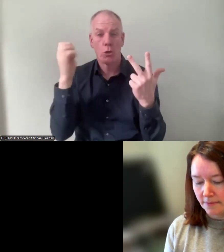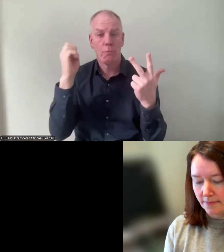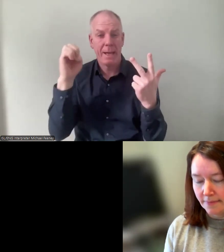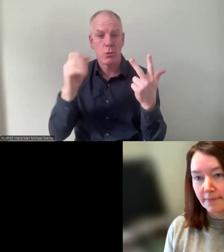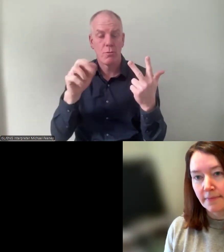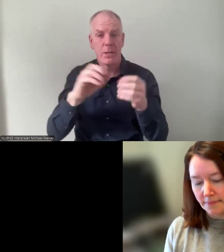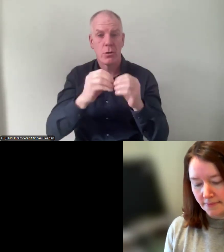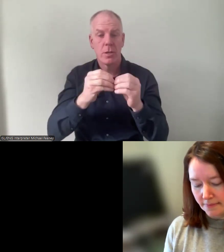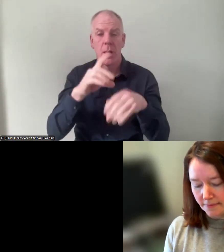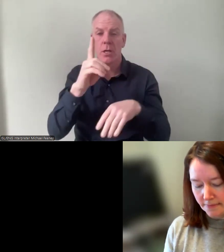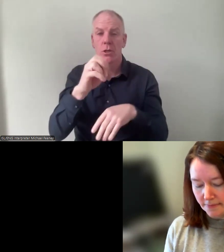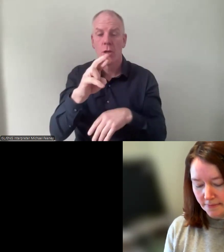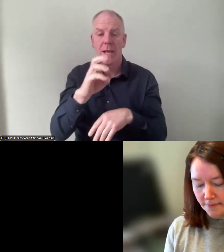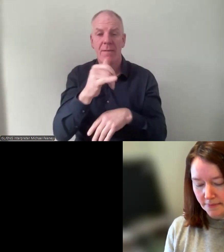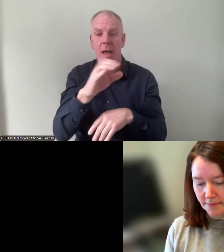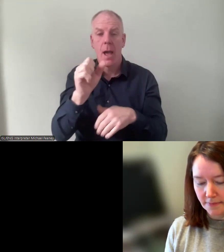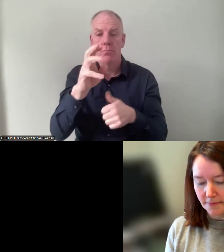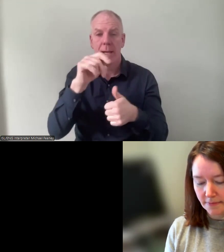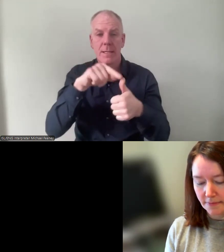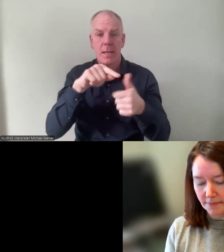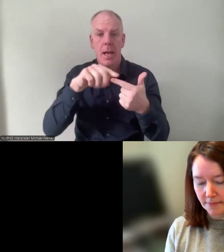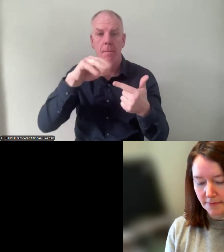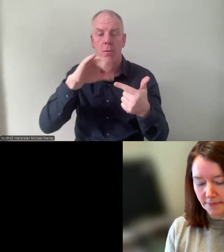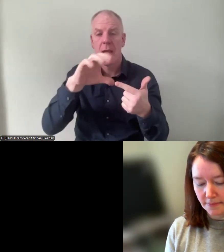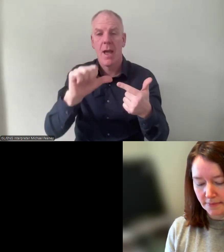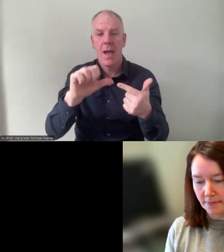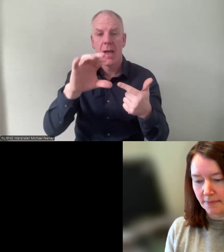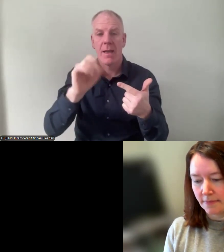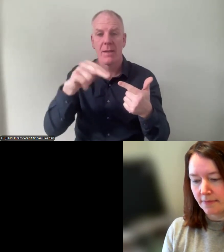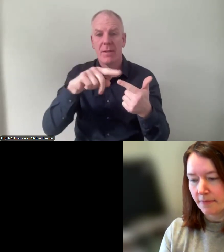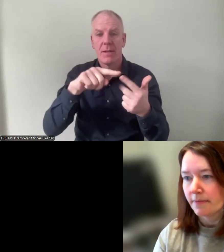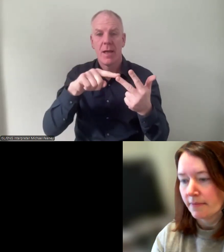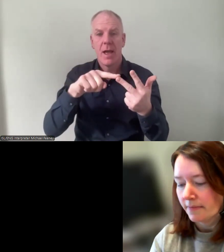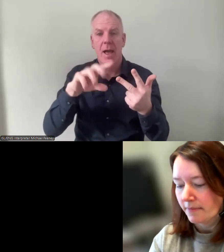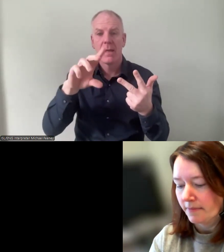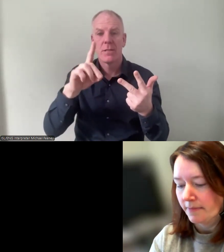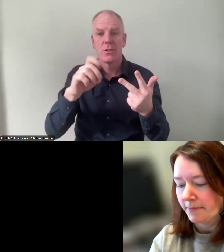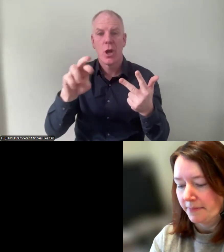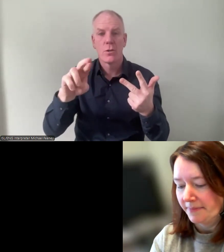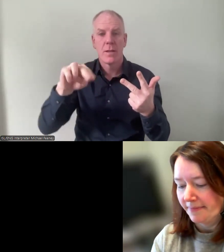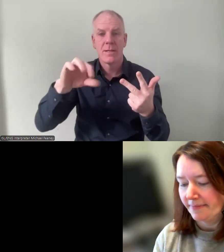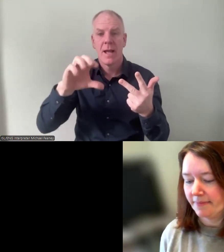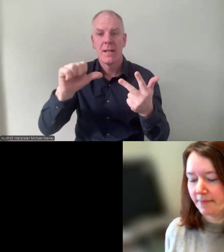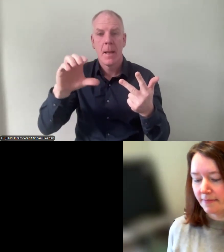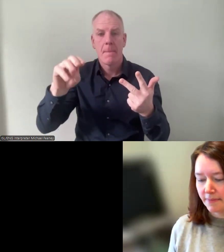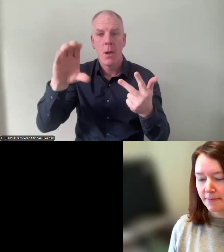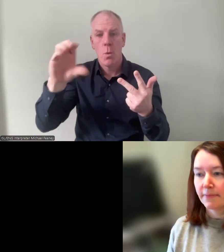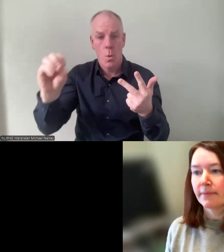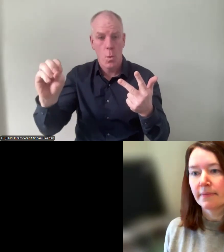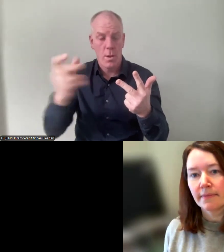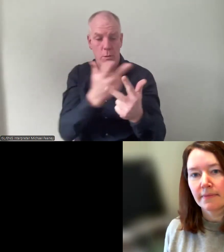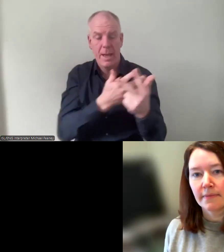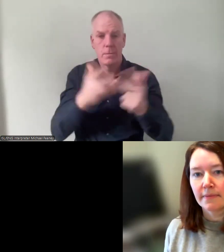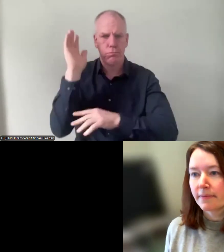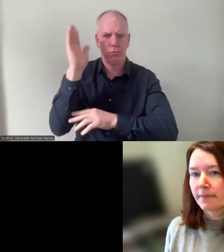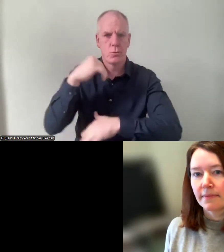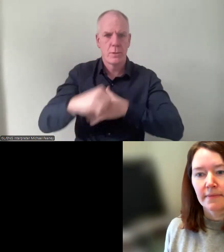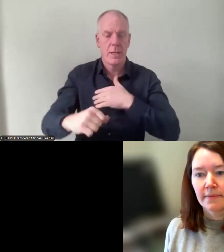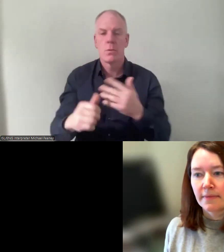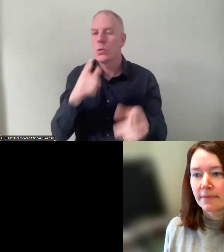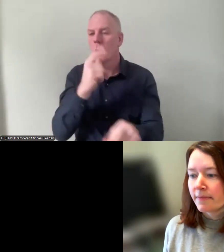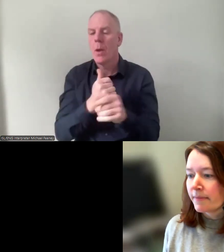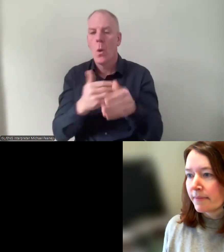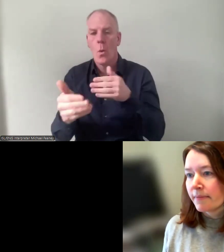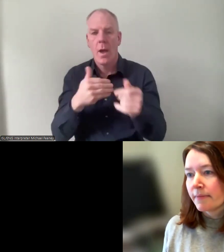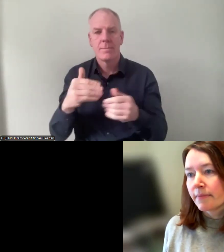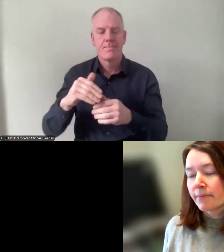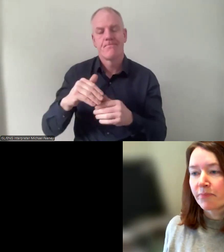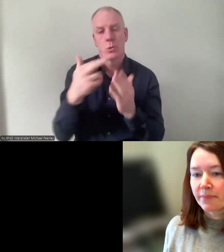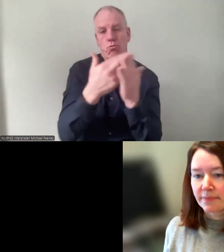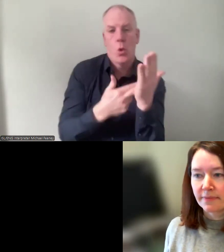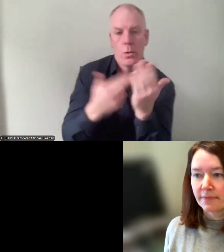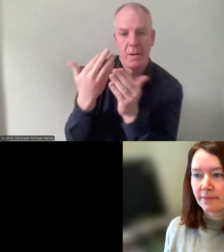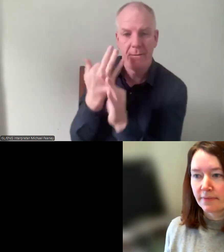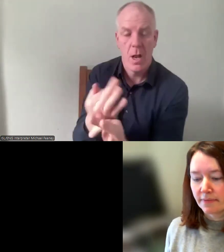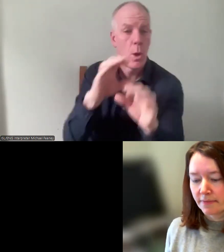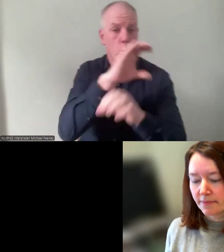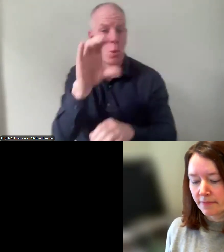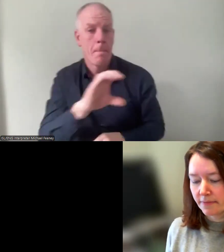Aoife Brady, Maria Canavan, and Dr Natalia Macro. So what I just wanted to go through with you first was a little bit of housekeeping. This is a Zoom webinar. We can't